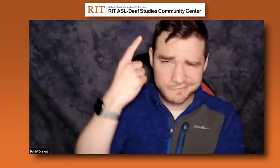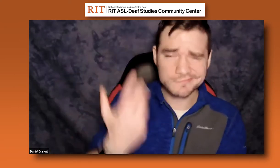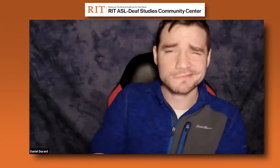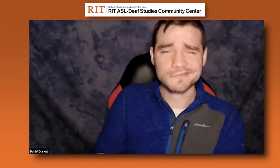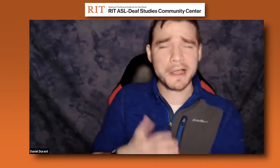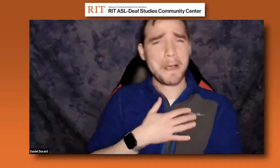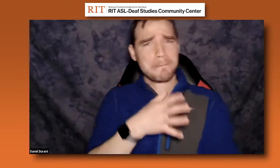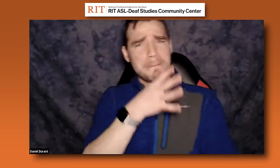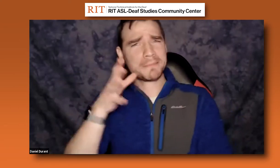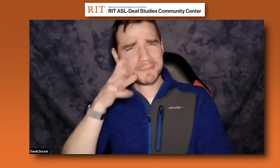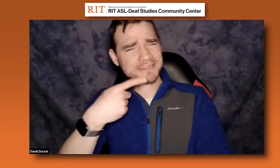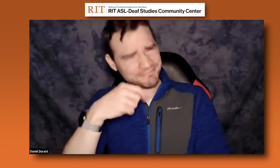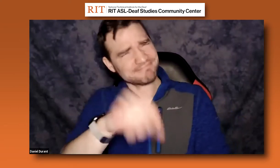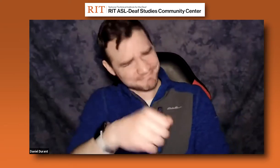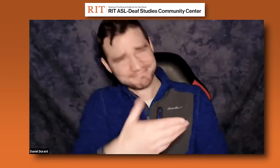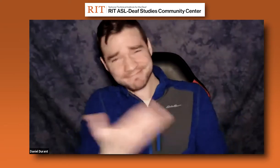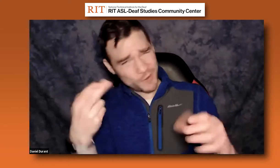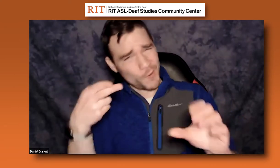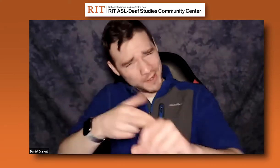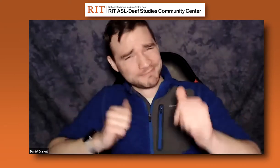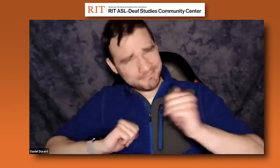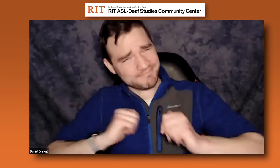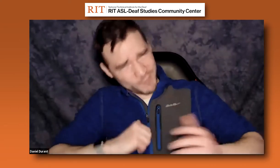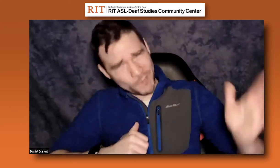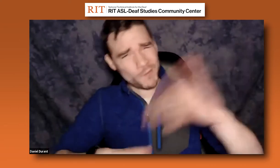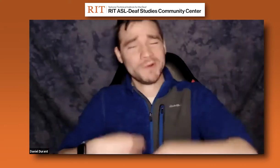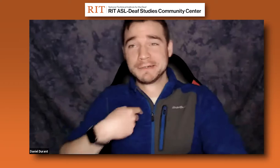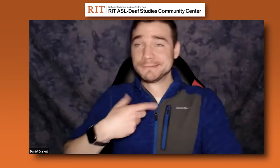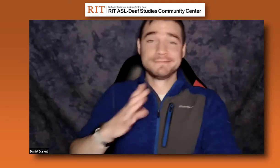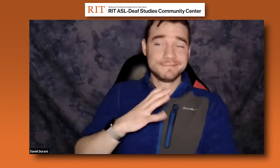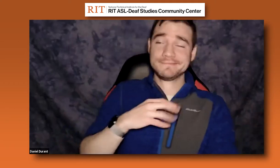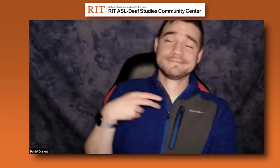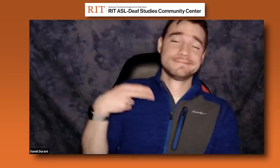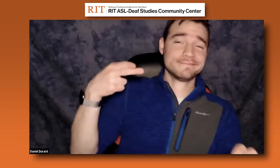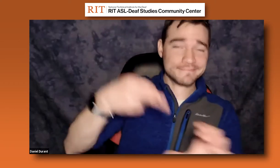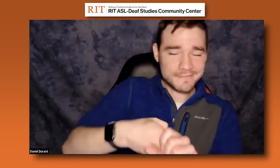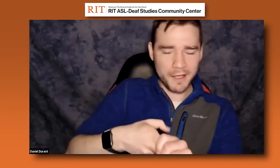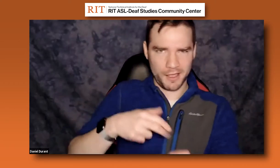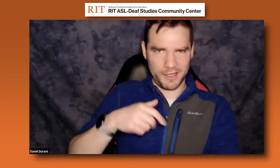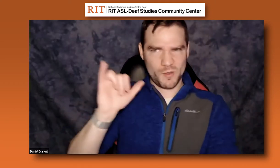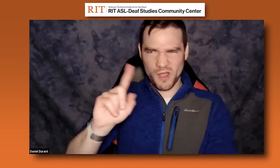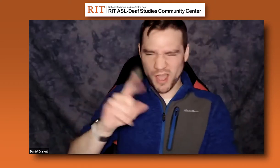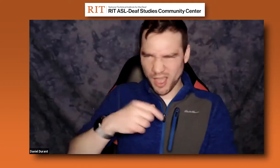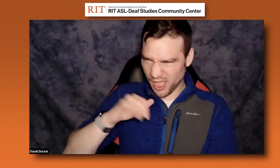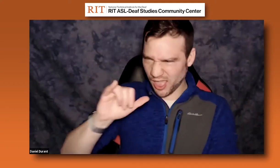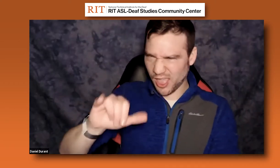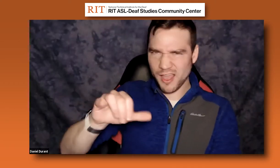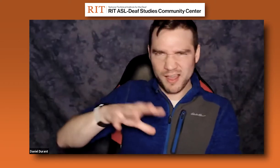I didn't understand any of that, but my moms said, "Do it! Go for it!" So I joined this play,